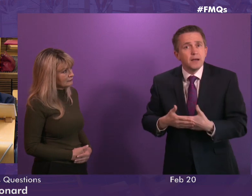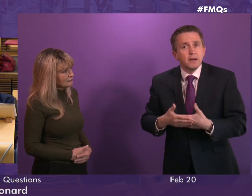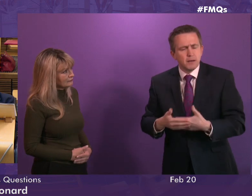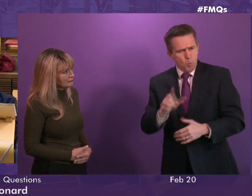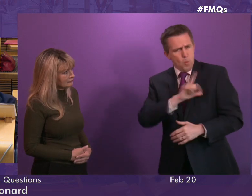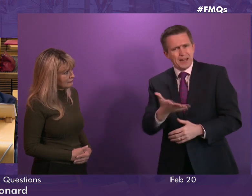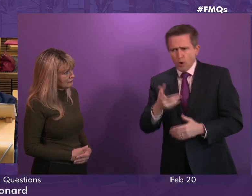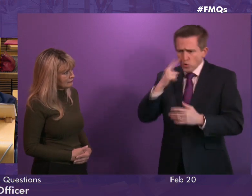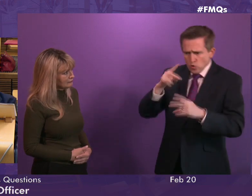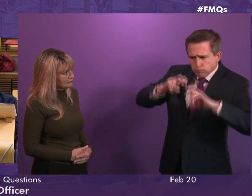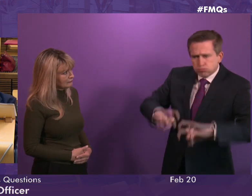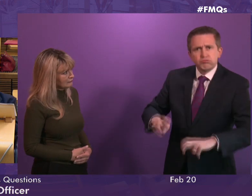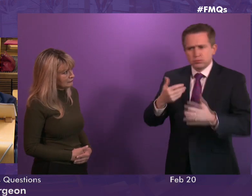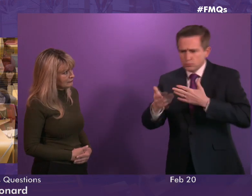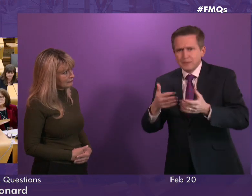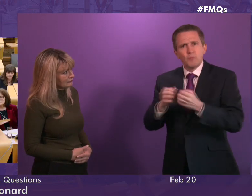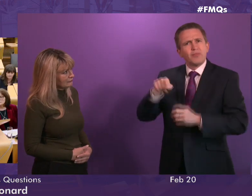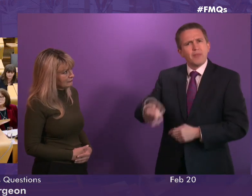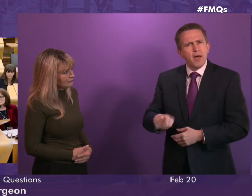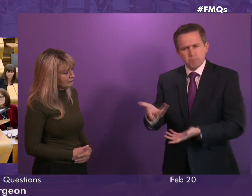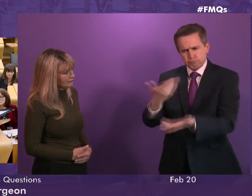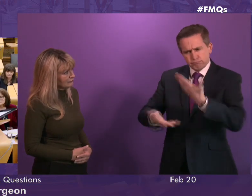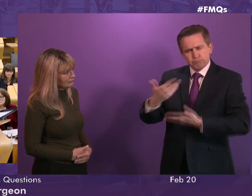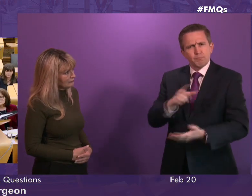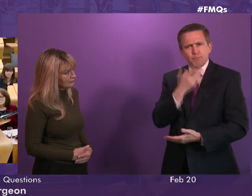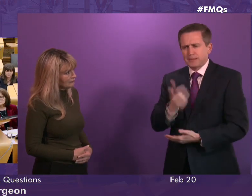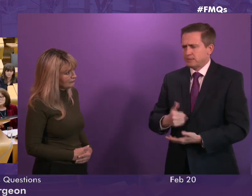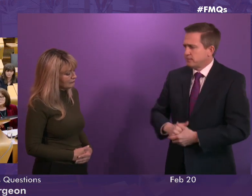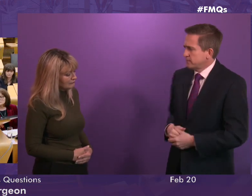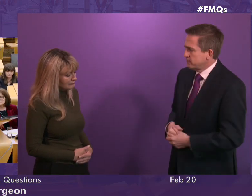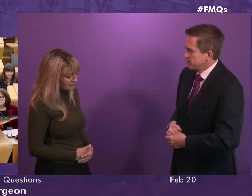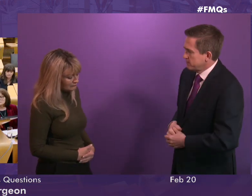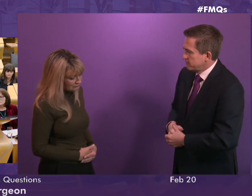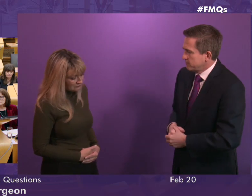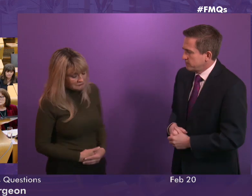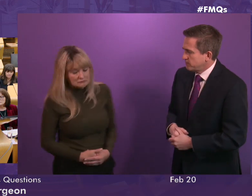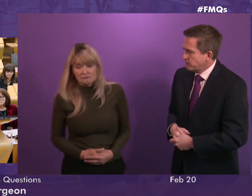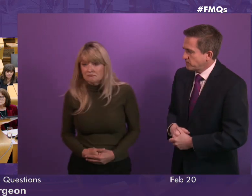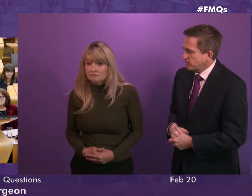The First Minister (Nicola Sturgeon): It is absolutely right that patients should